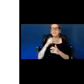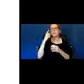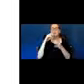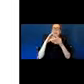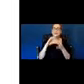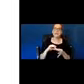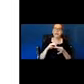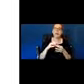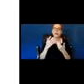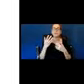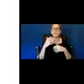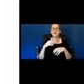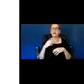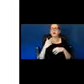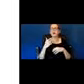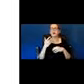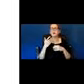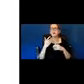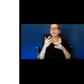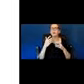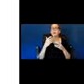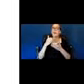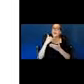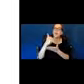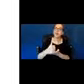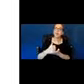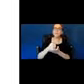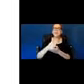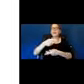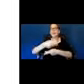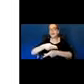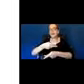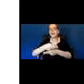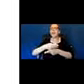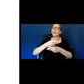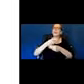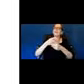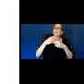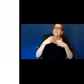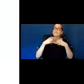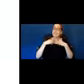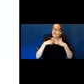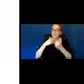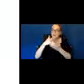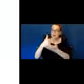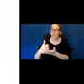it's our willingness to share in the suffering of the patients that we're serving